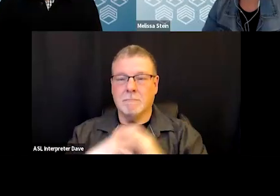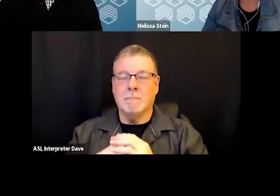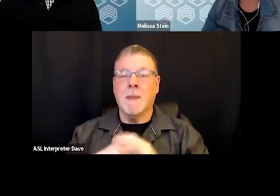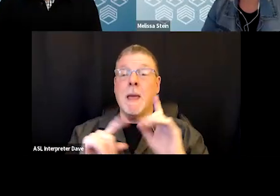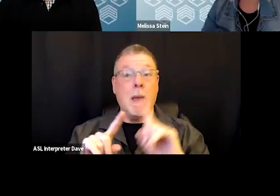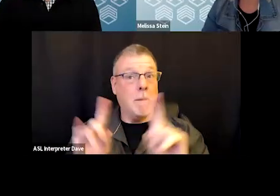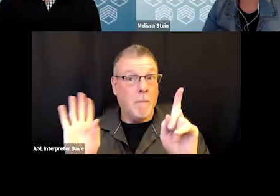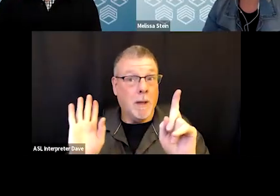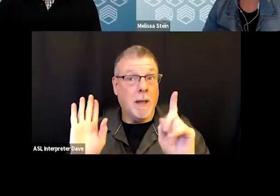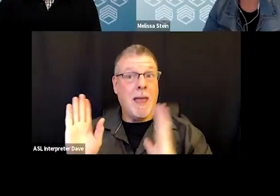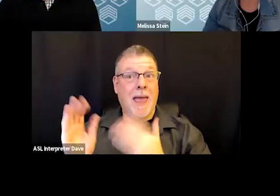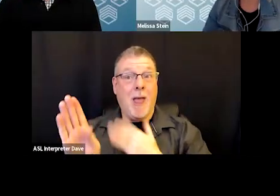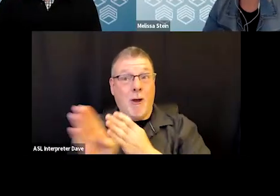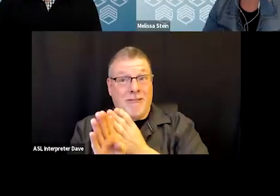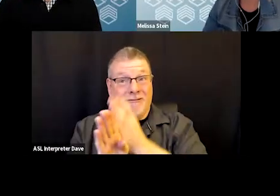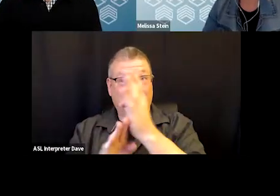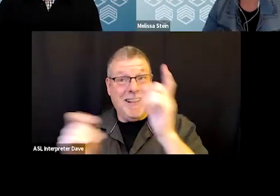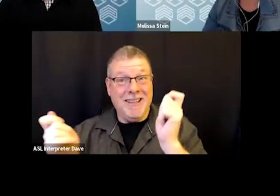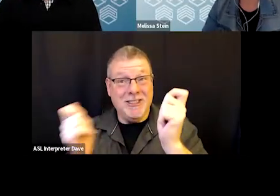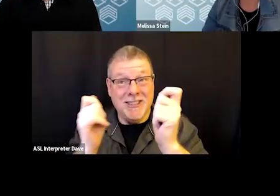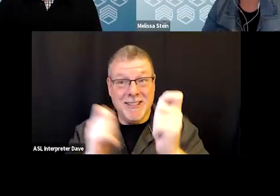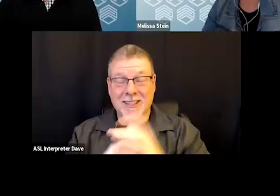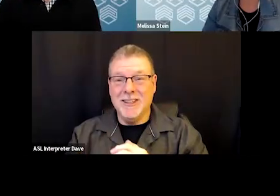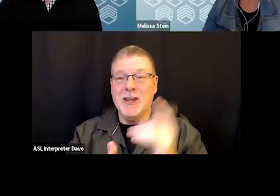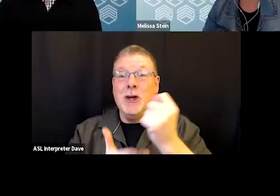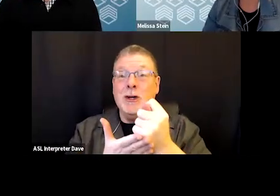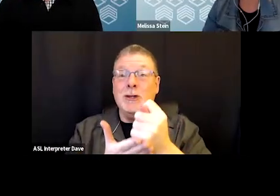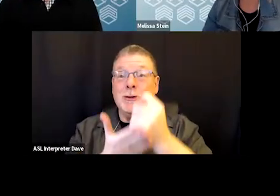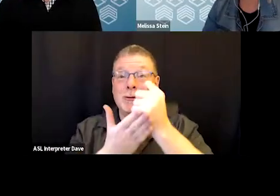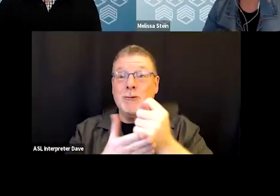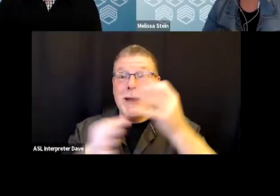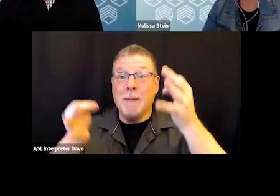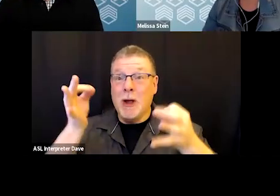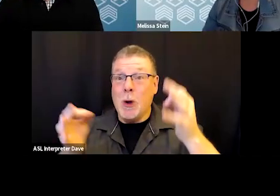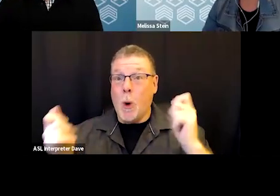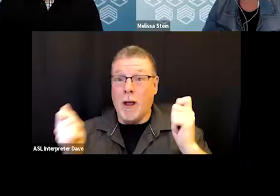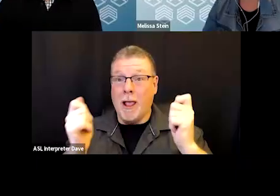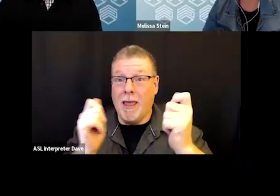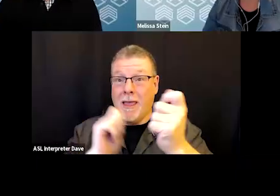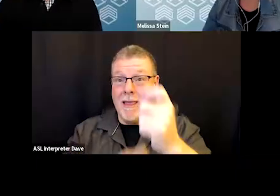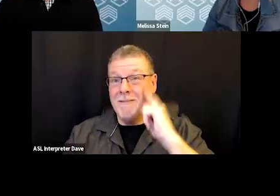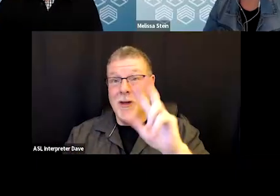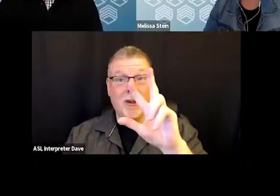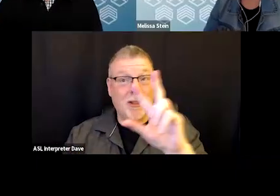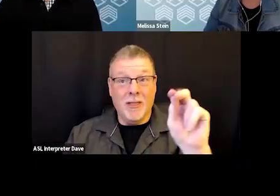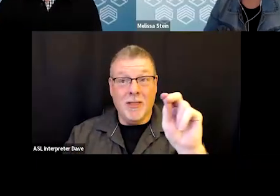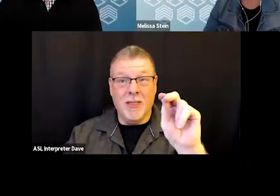But our field is evolving. Treatment court world has been evolving for 30 years. 35 years.